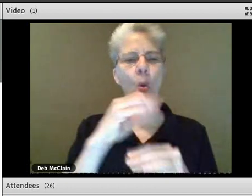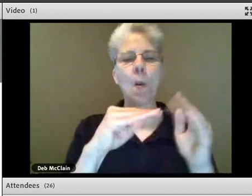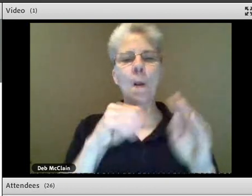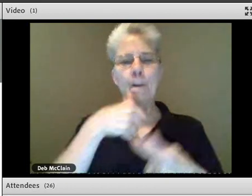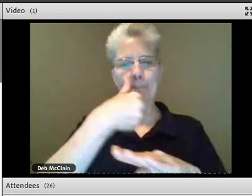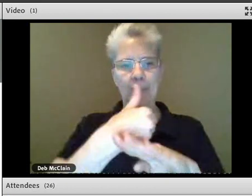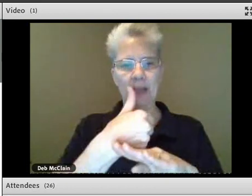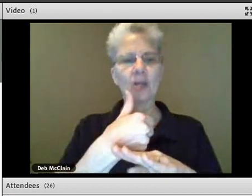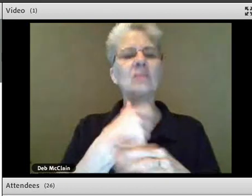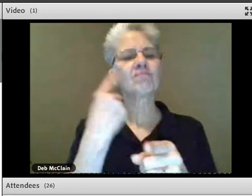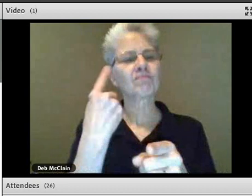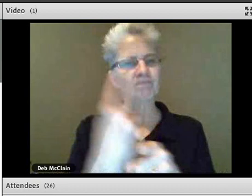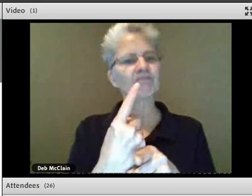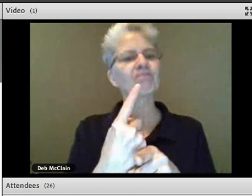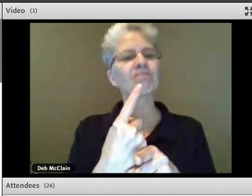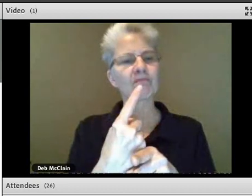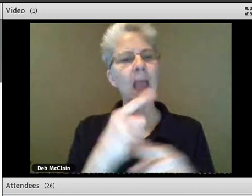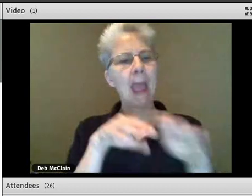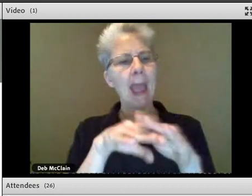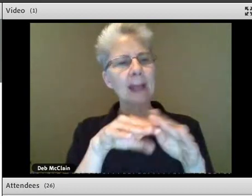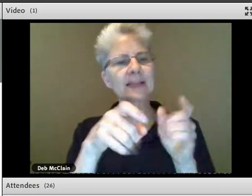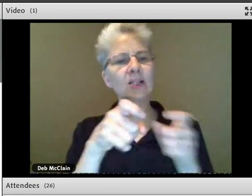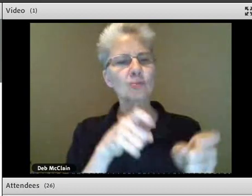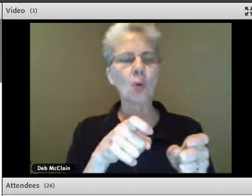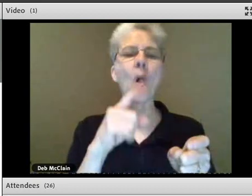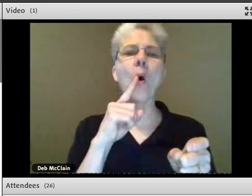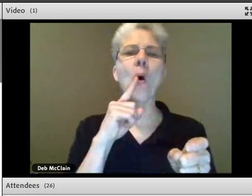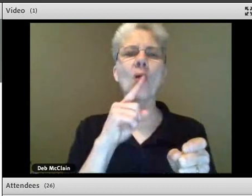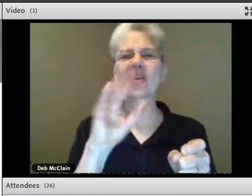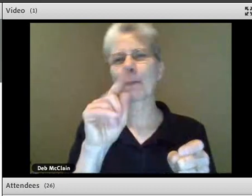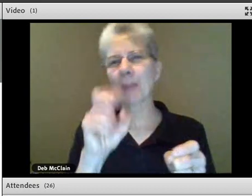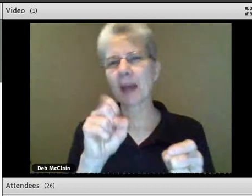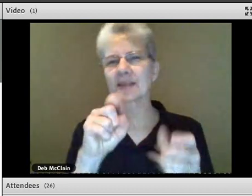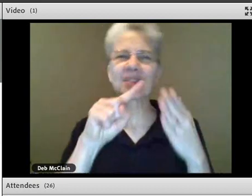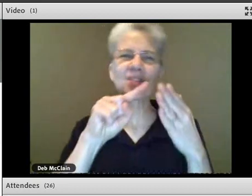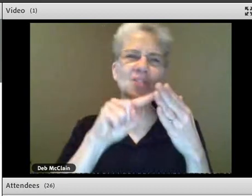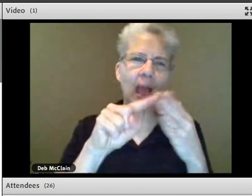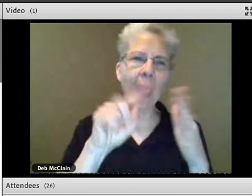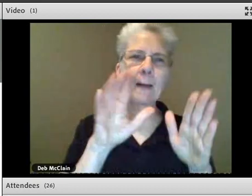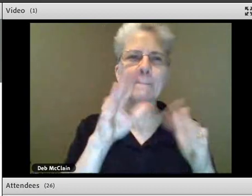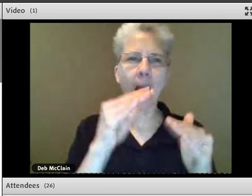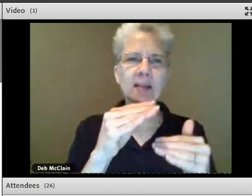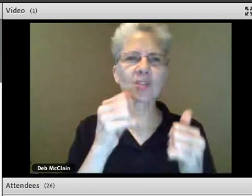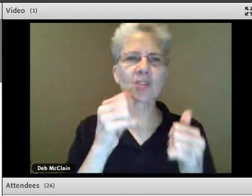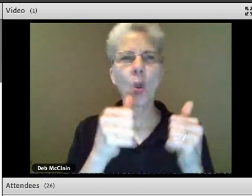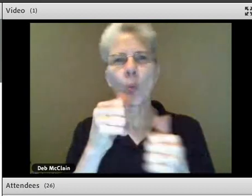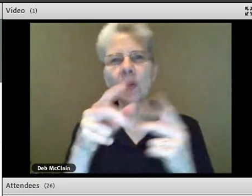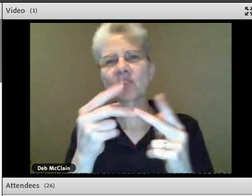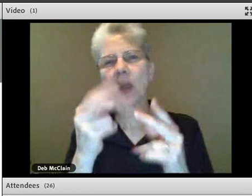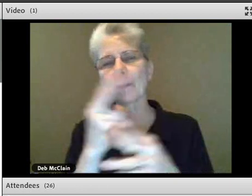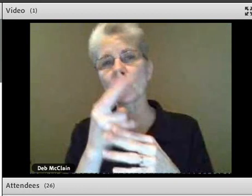and then they're relatively straightforward. It's buttons and checkboxes. What type of user will it be, and what do they get access to?